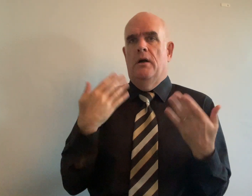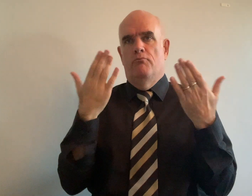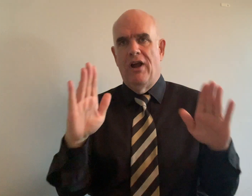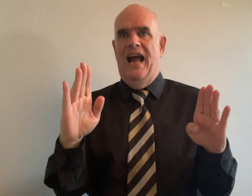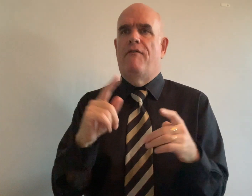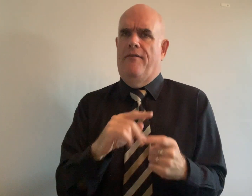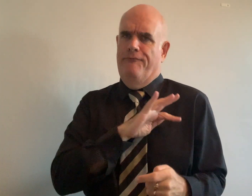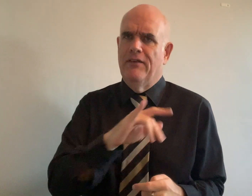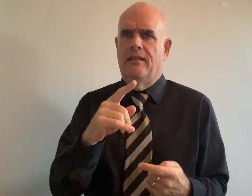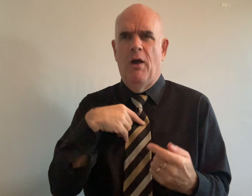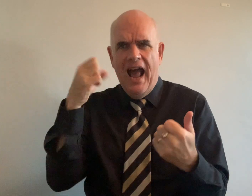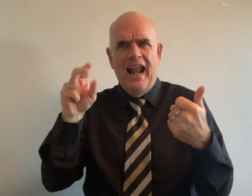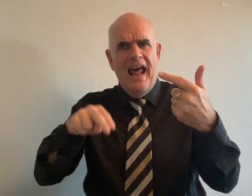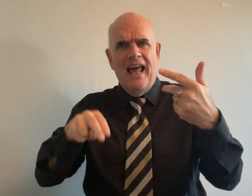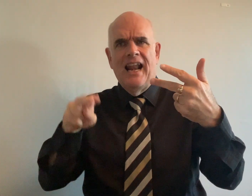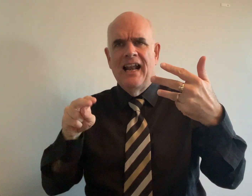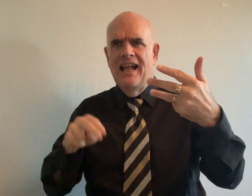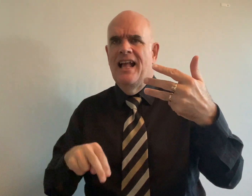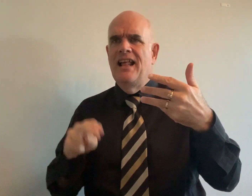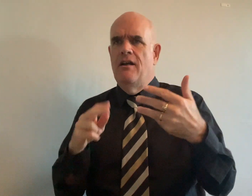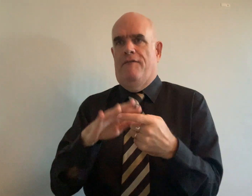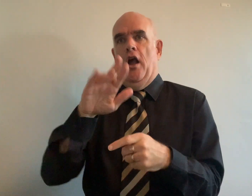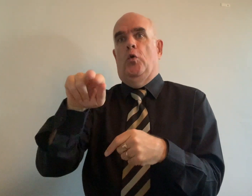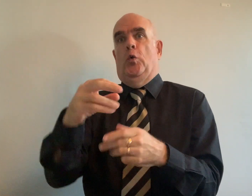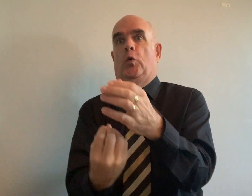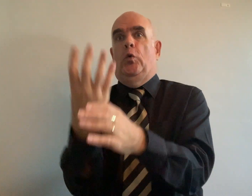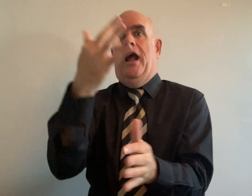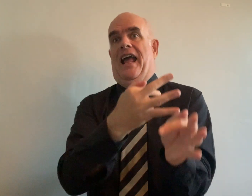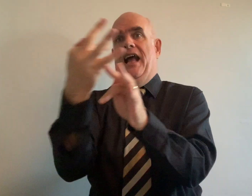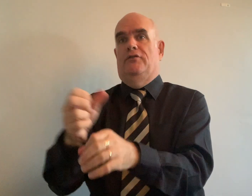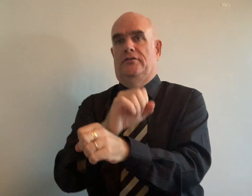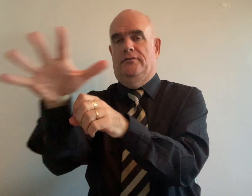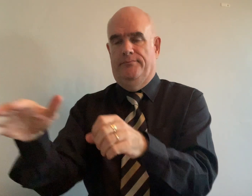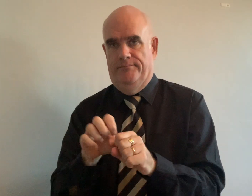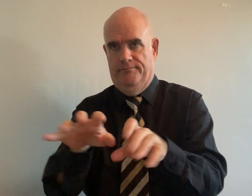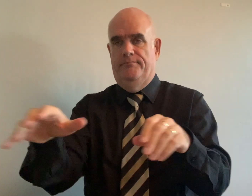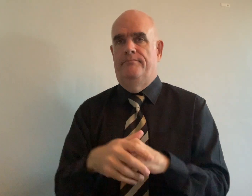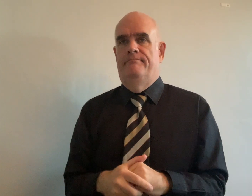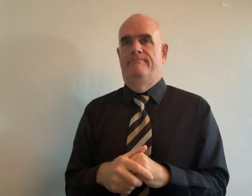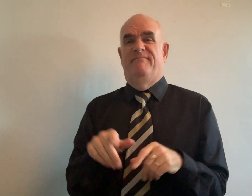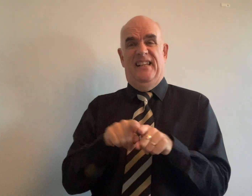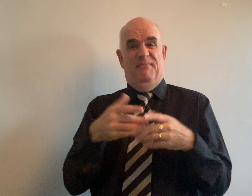At Easter we are asked to muster our courage, keep faith with our possibilities, so that we can be ready for our renewal.